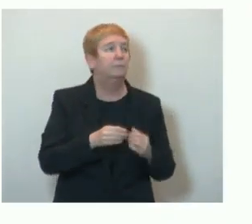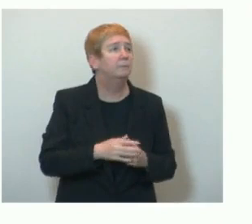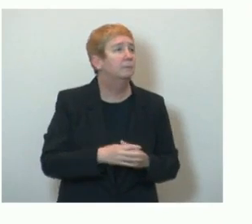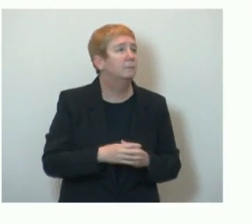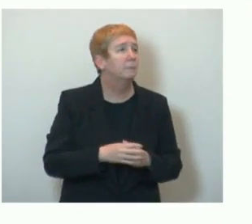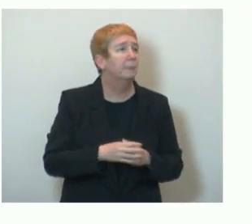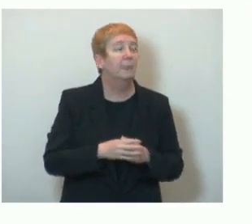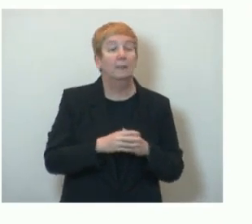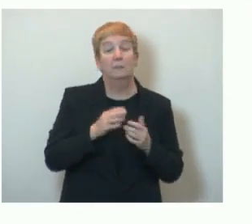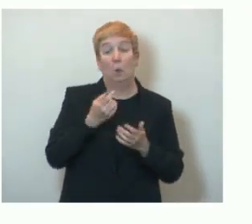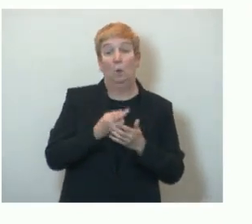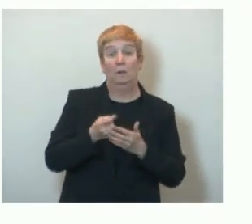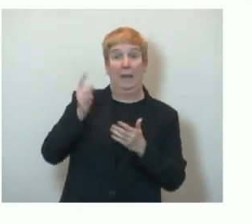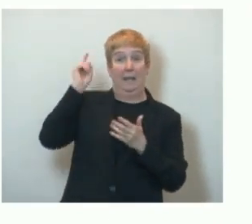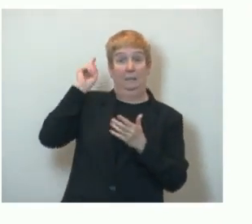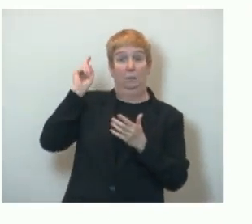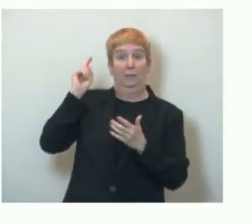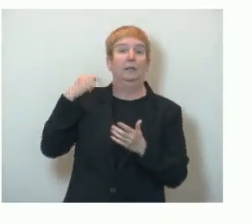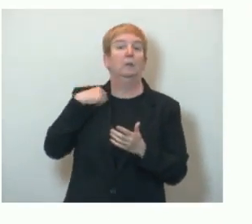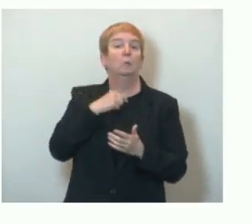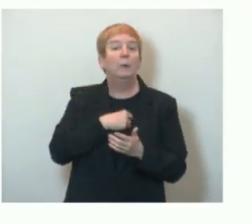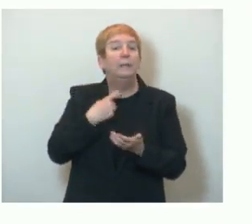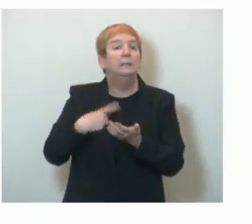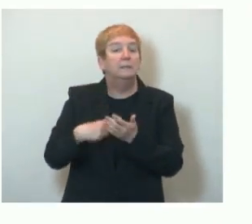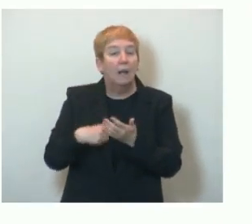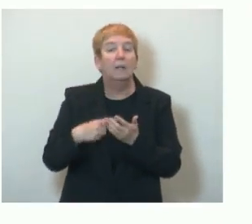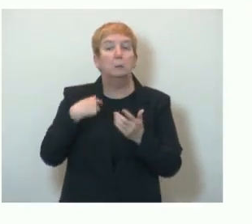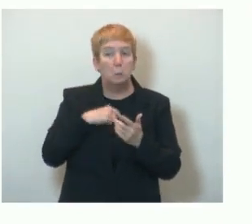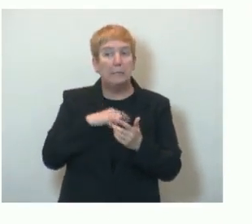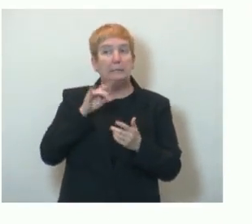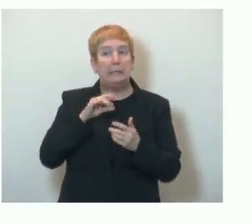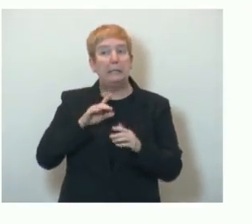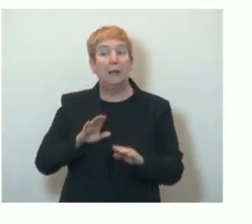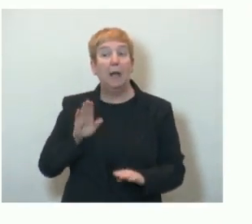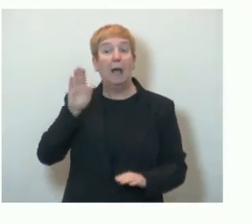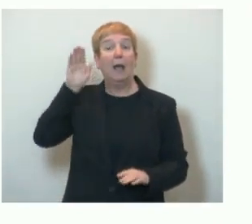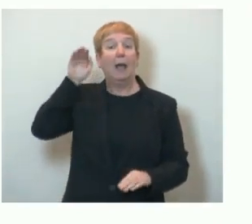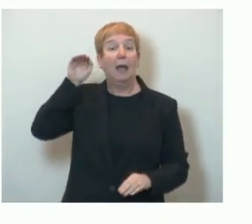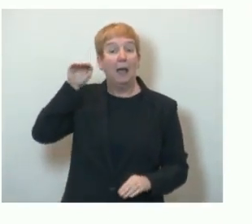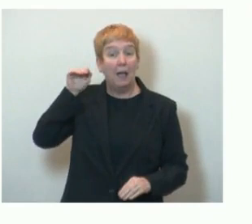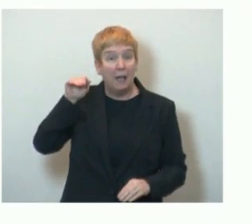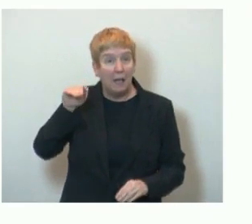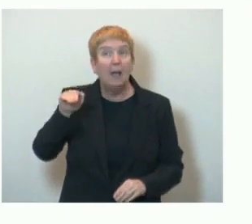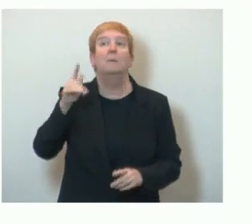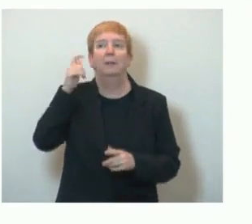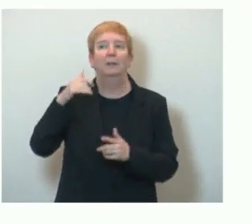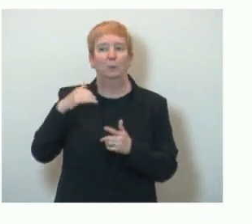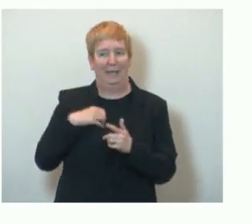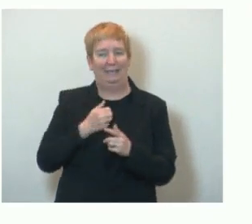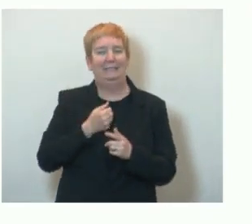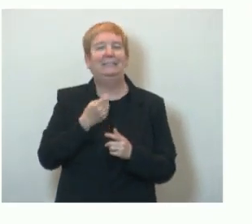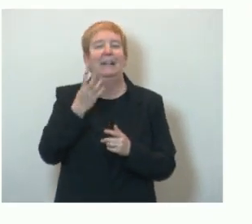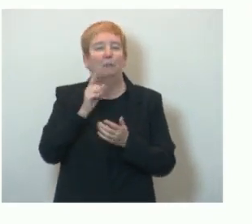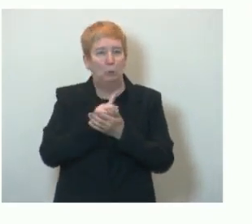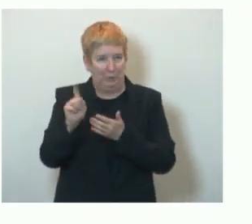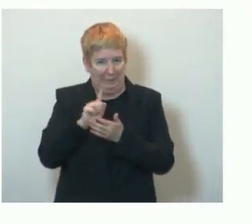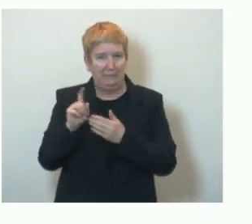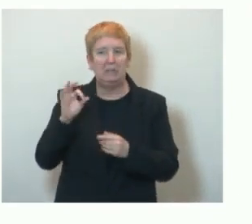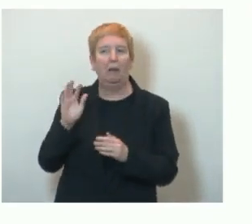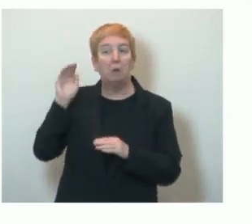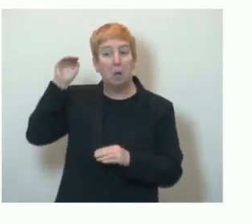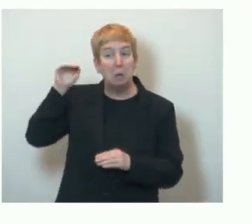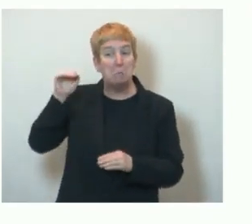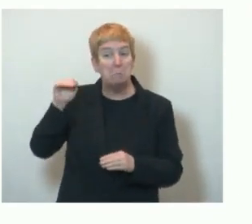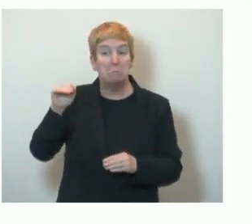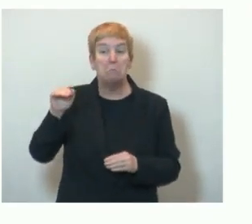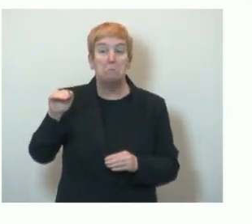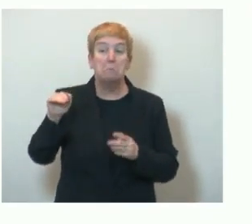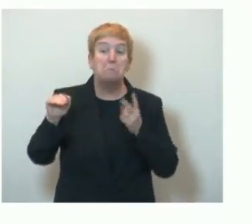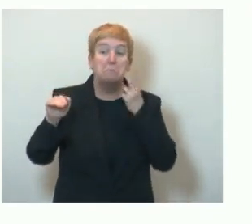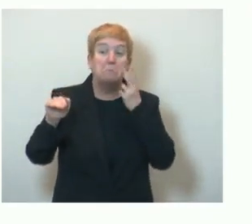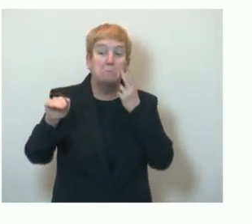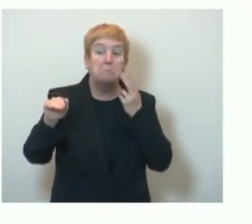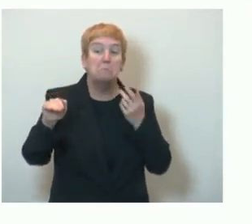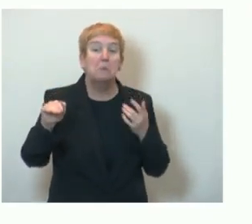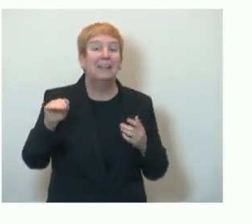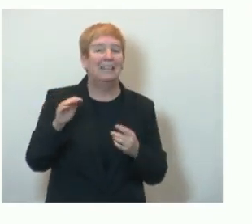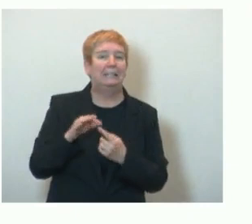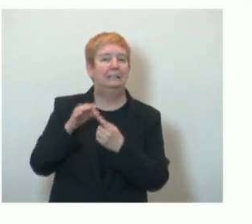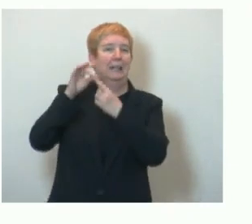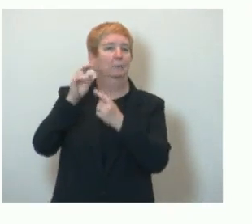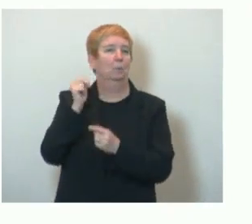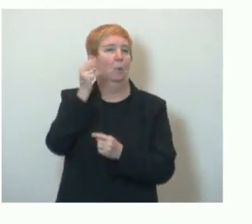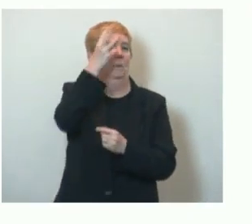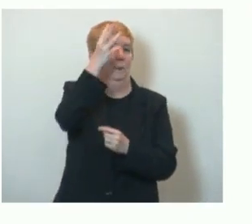THE LAST DATA POINT IS SEVEN DAYS AGO BECAUSE WE TAKE A CUMULATIVE SEVEN-DAY AND AND SO LAST WEEK WHEN WE TALKED ABOUT THE FACT THAT WE WERE BENDING THE CURVE IT WAS BECAUSE WE HAD